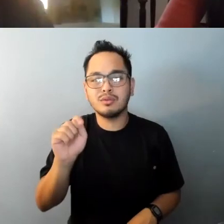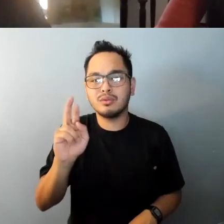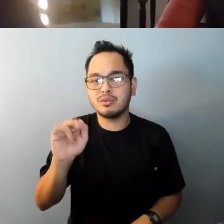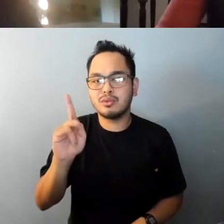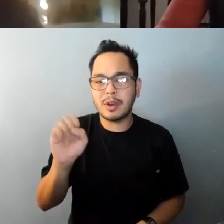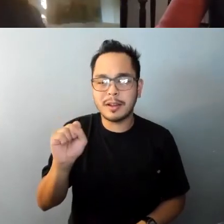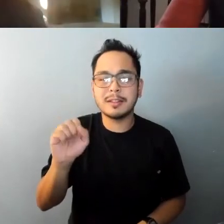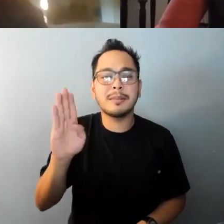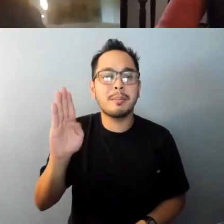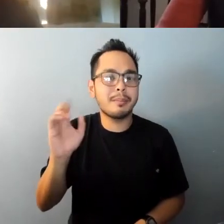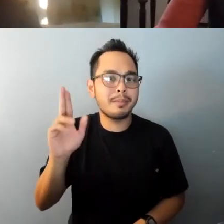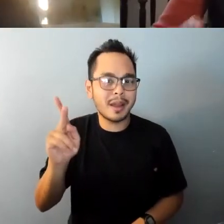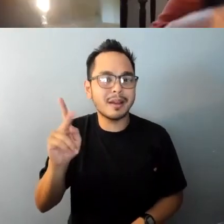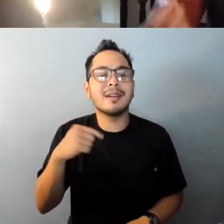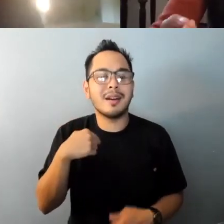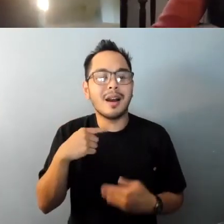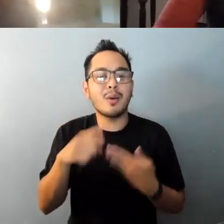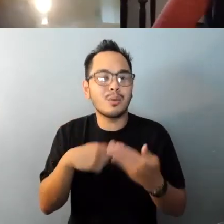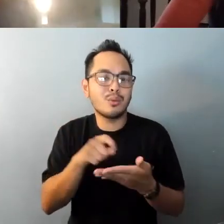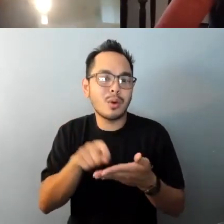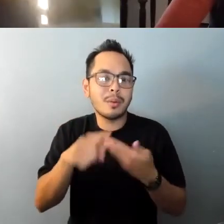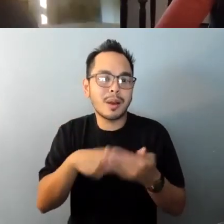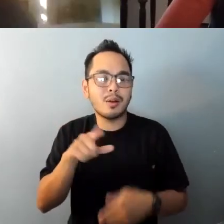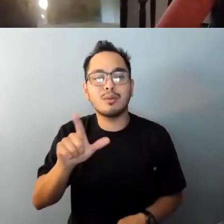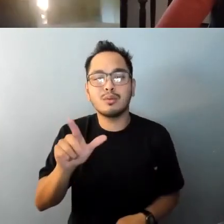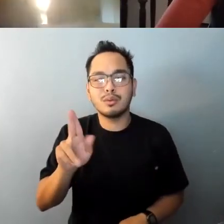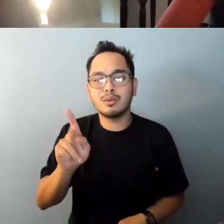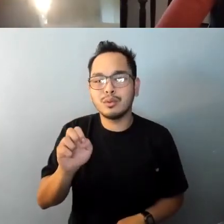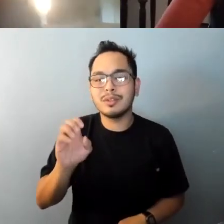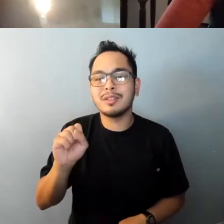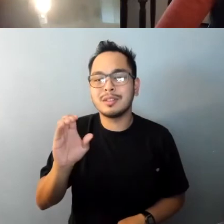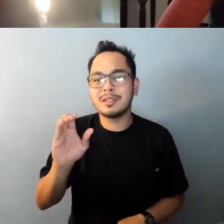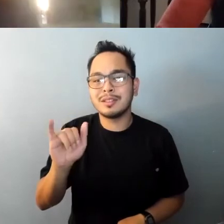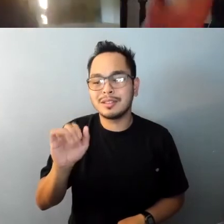from another perspective so I got to write about Luke Skinner who dies but it was so